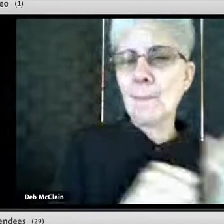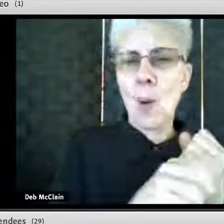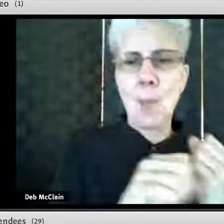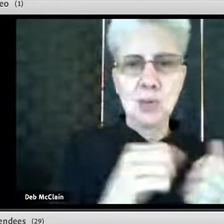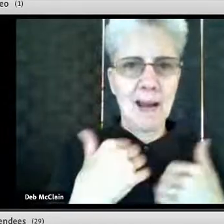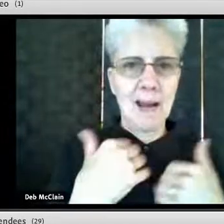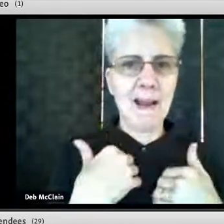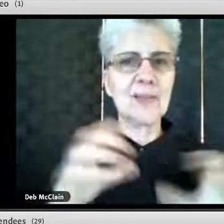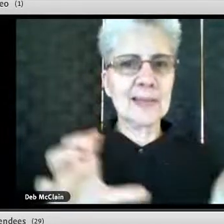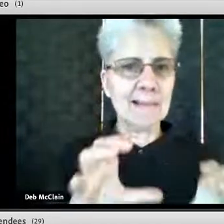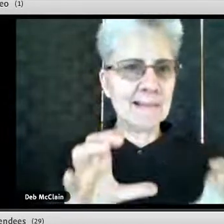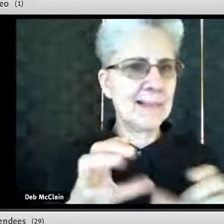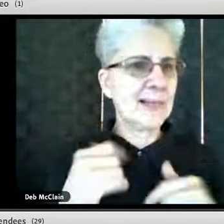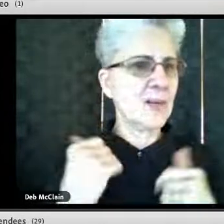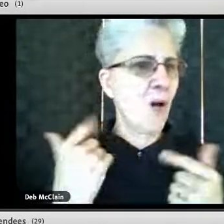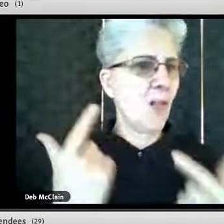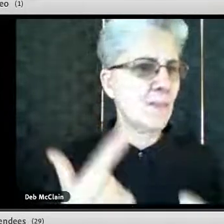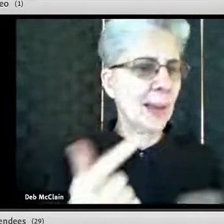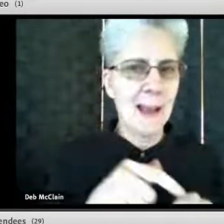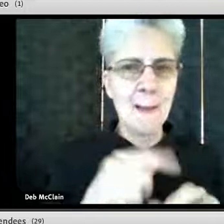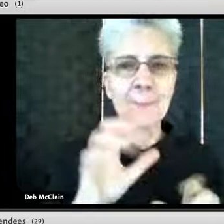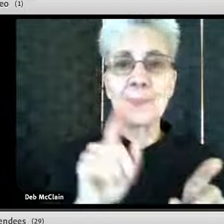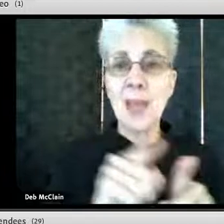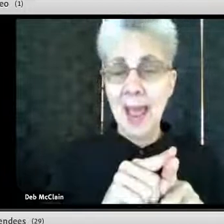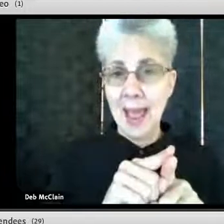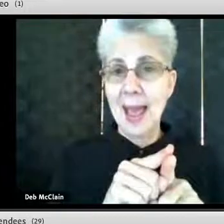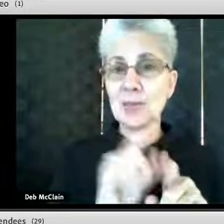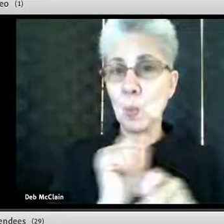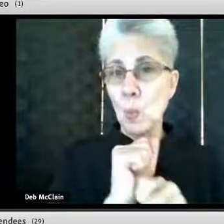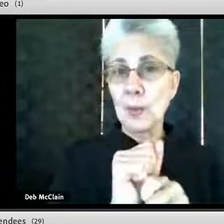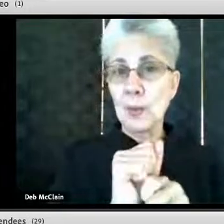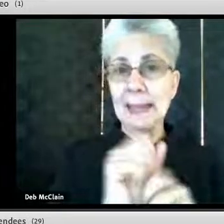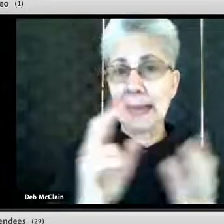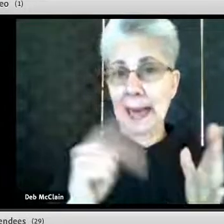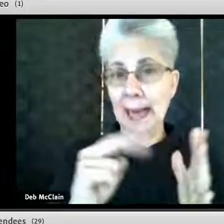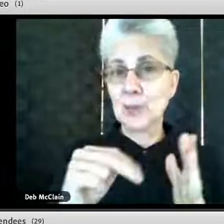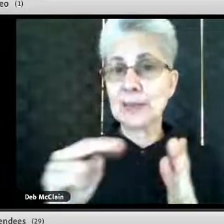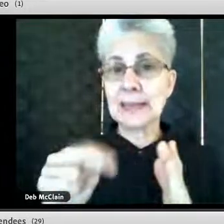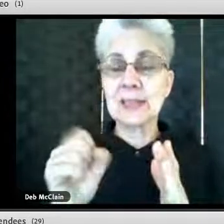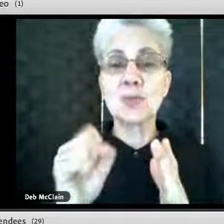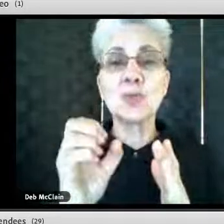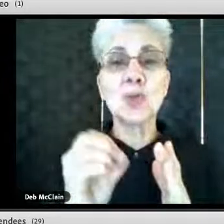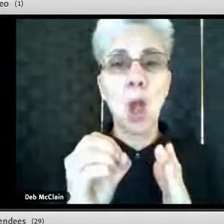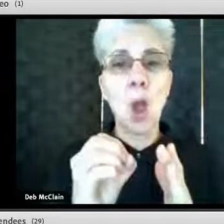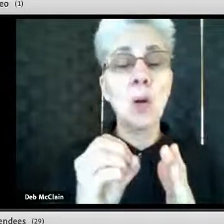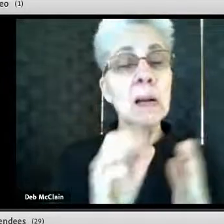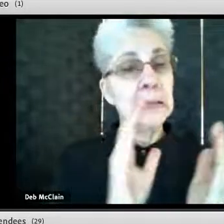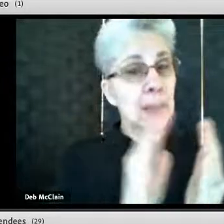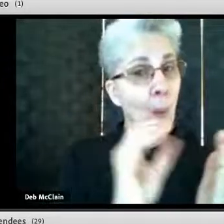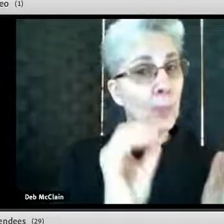that I have done in all of my time when I was working in literacy. So while it's a small percentage,